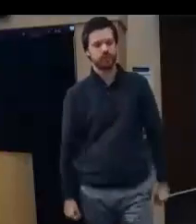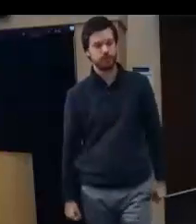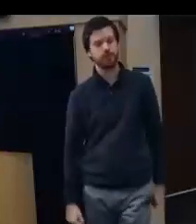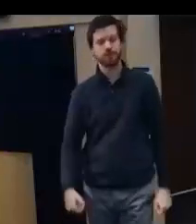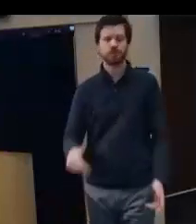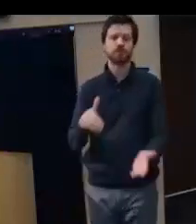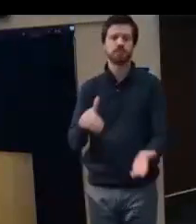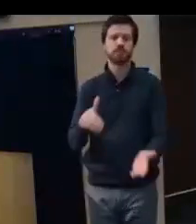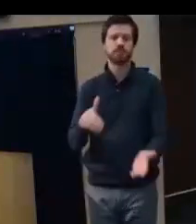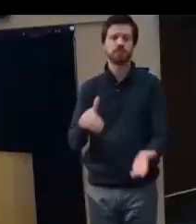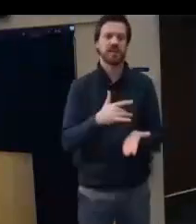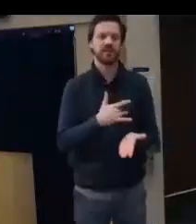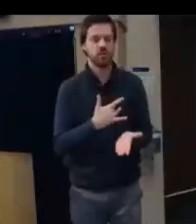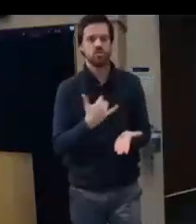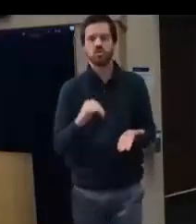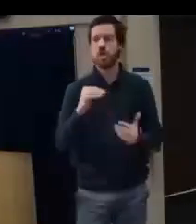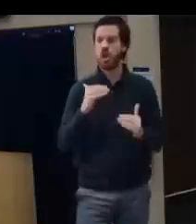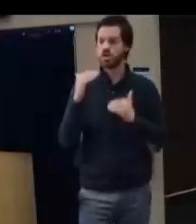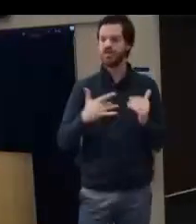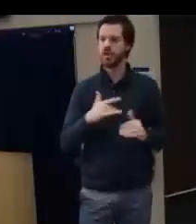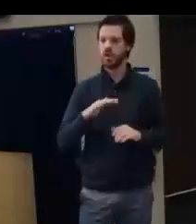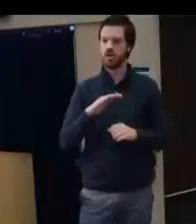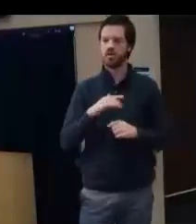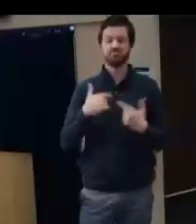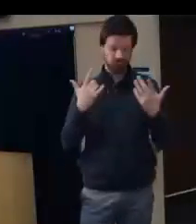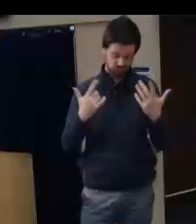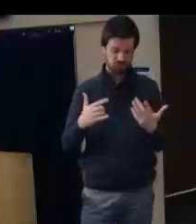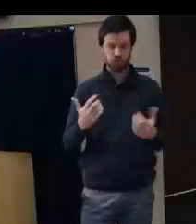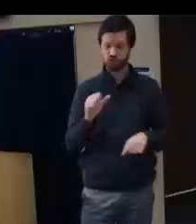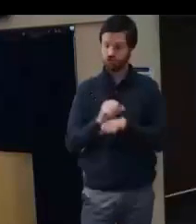incred incredibly frustrating for adults who will say this is the job that I want to have